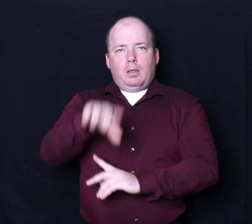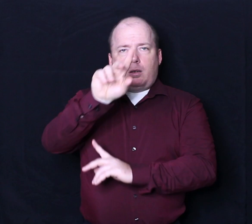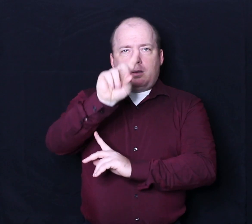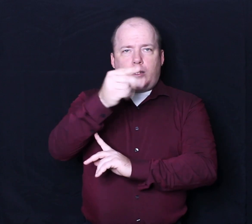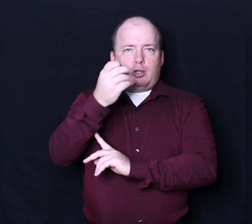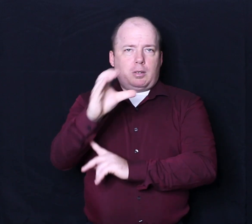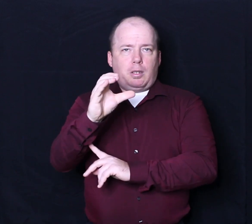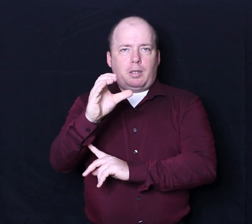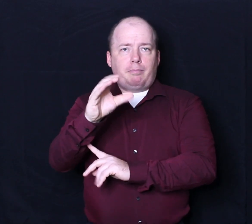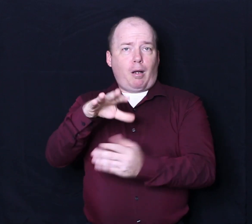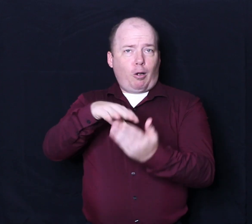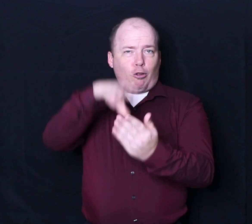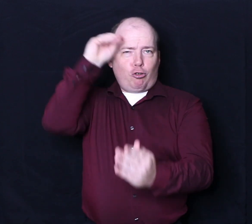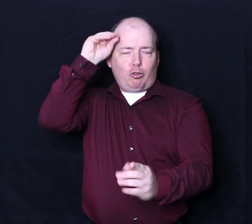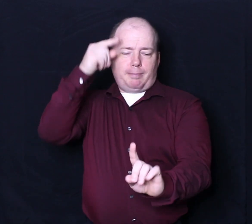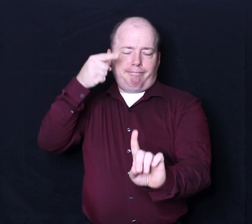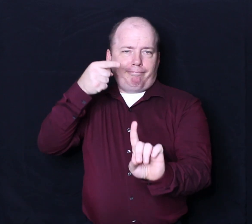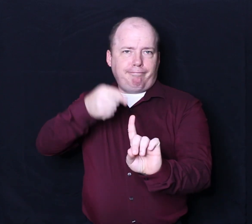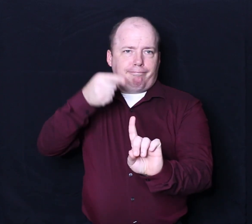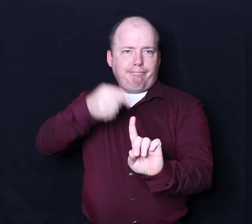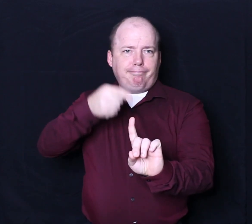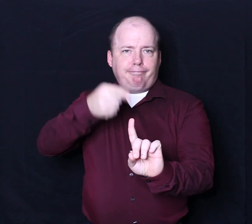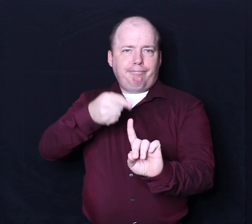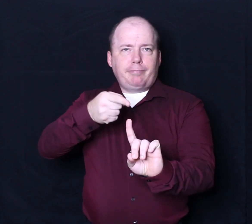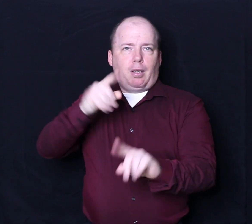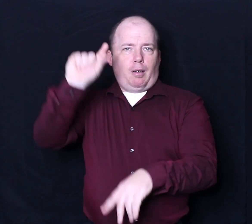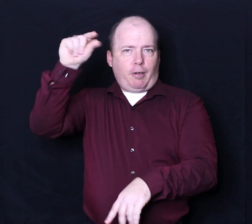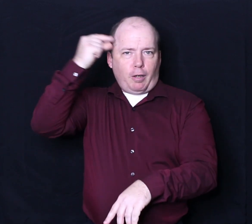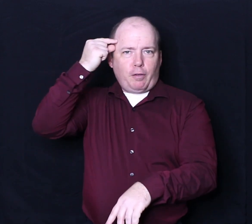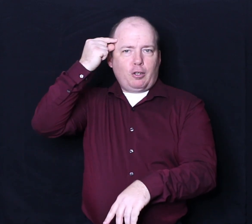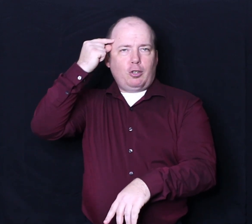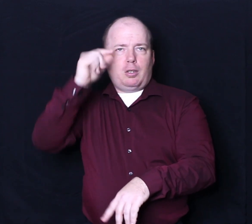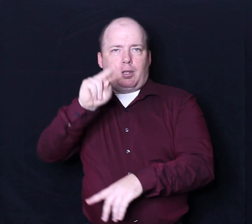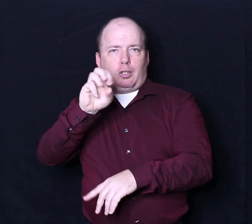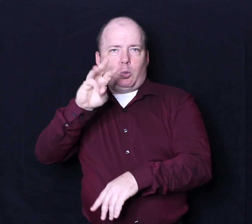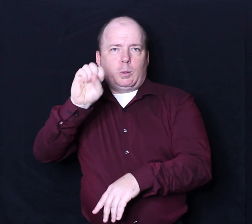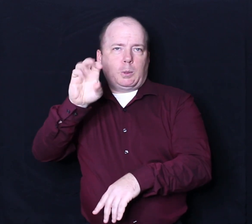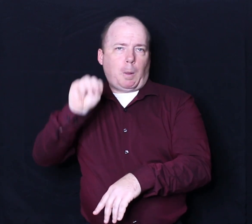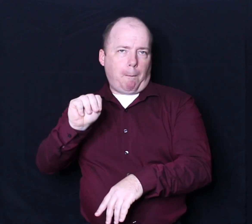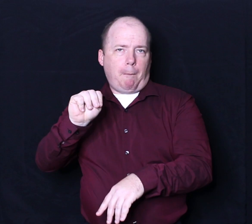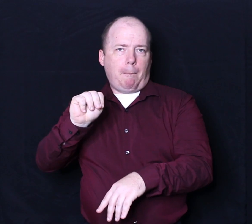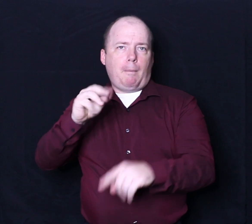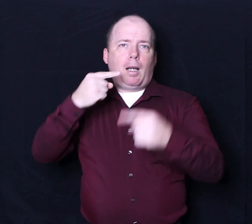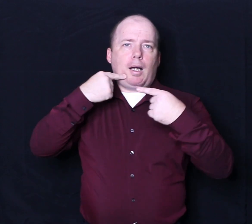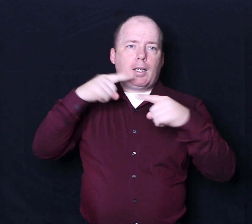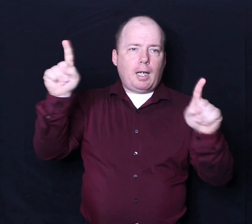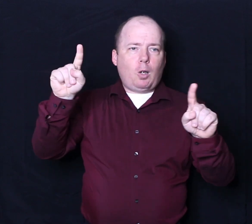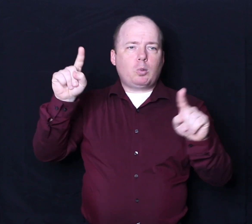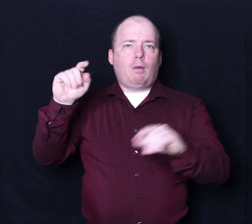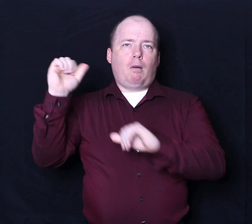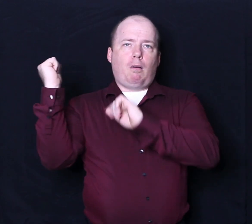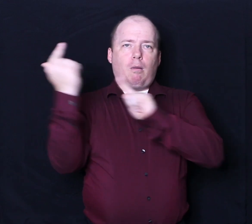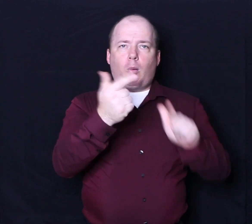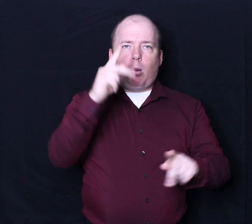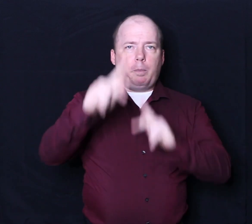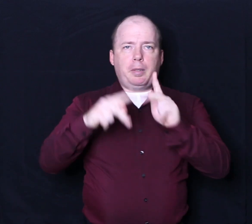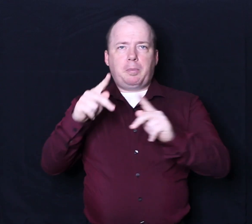DHHSC has learned that Governor Newsome announced a statewide mandate,